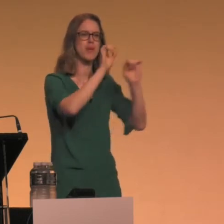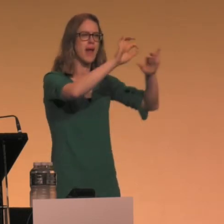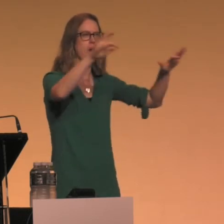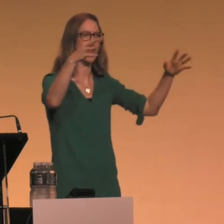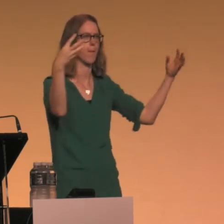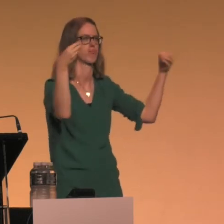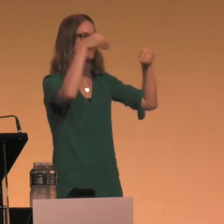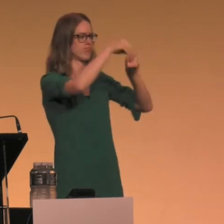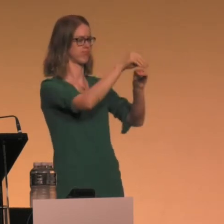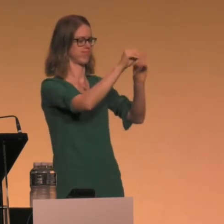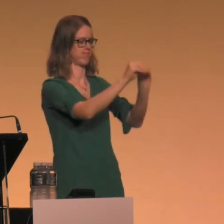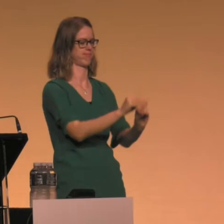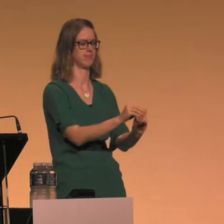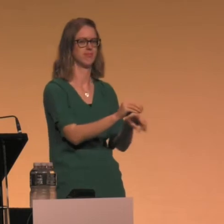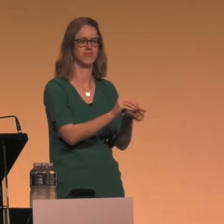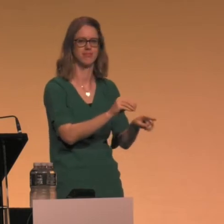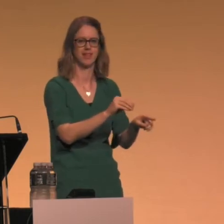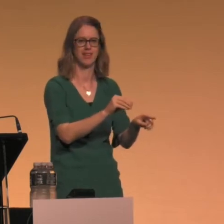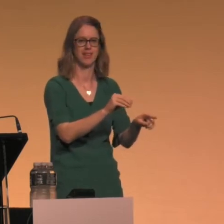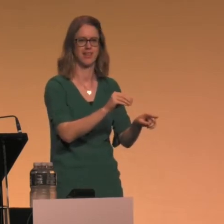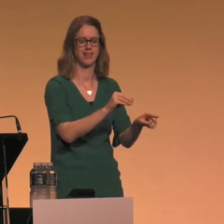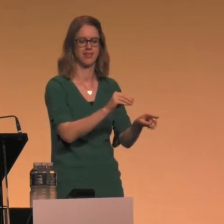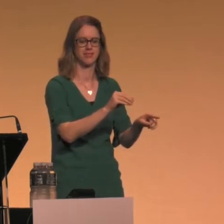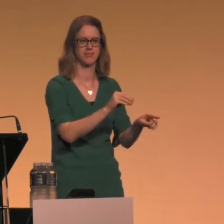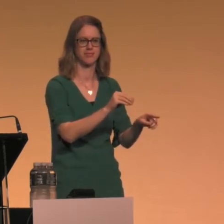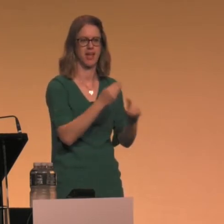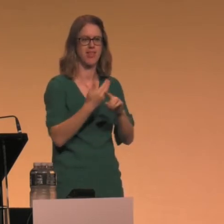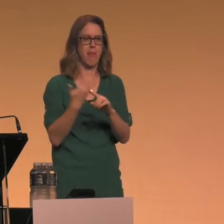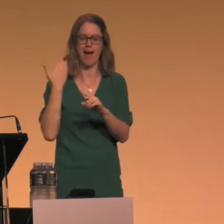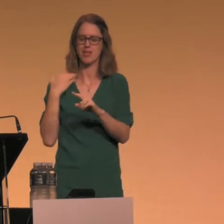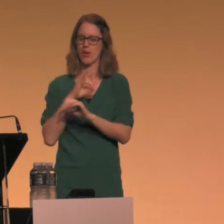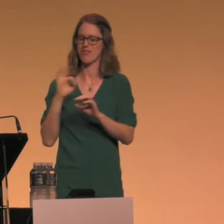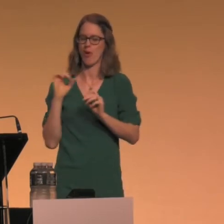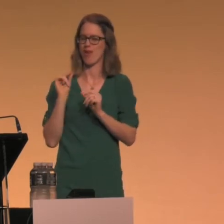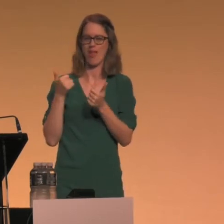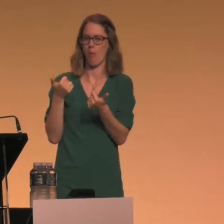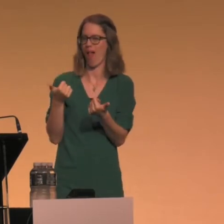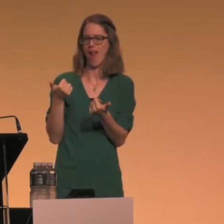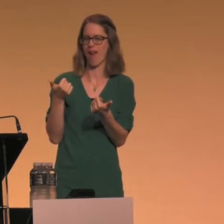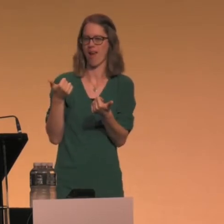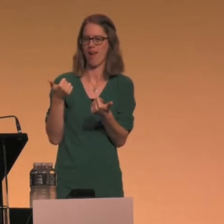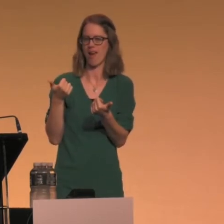And that is what we do not do well or have not been doing well, in my view, in the system.